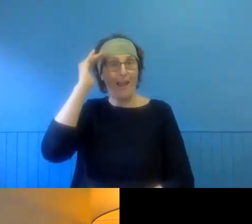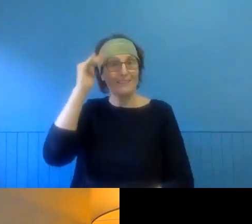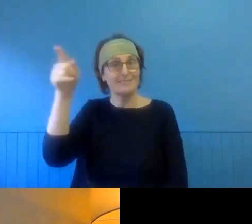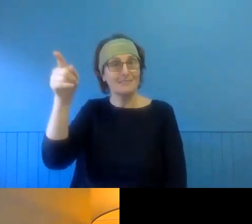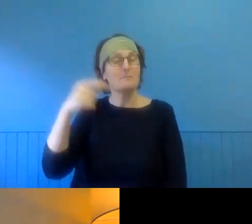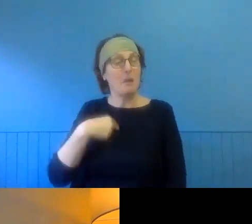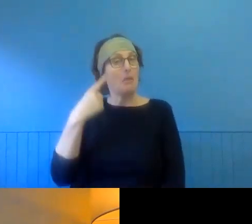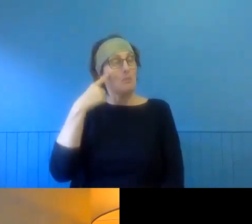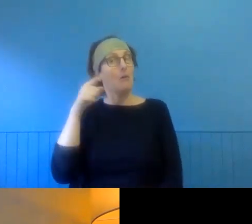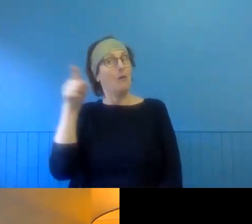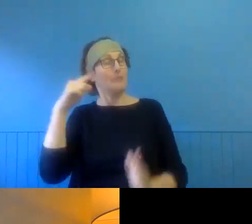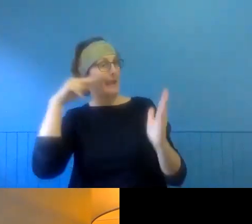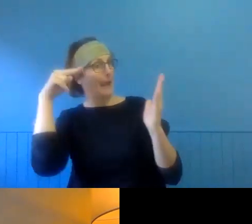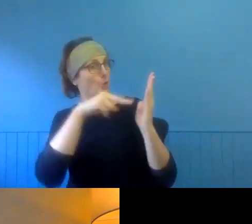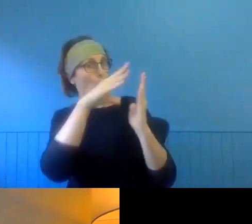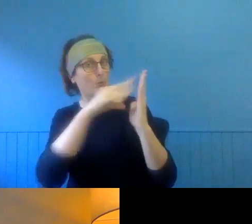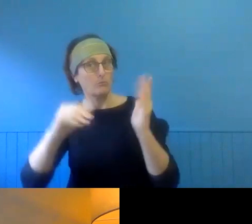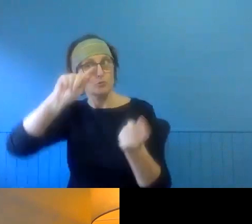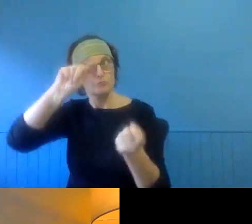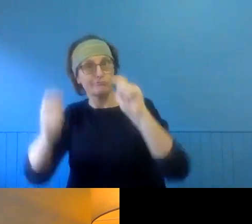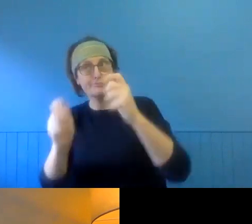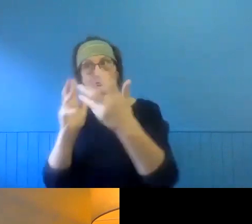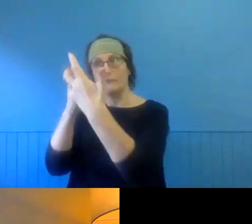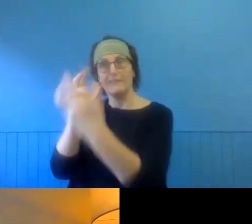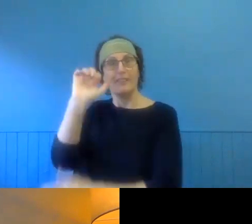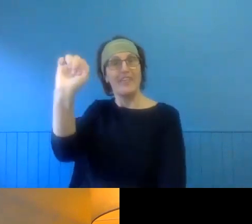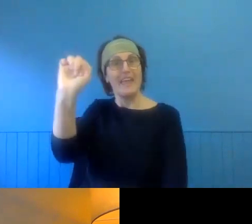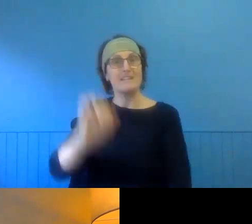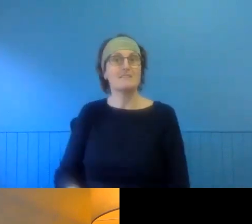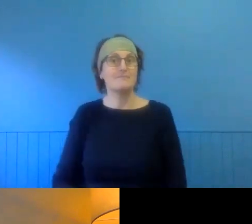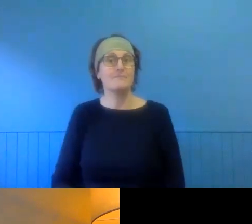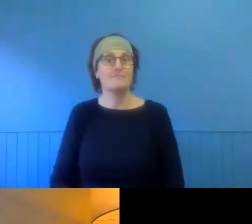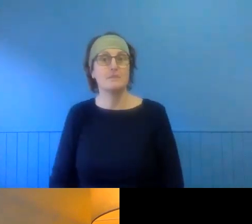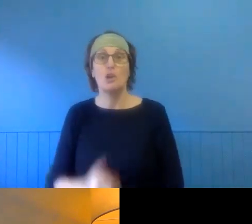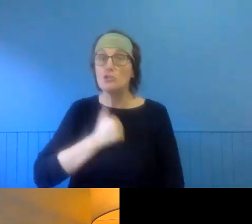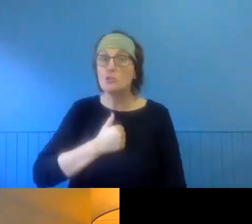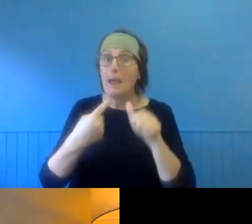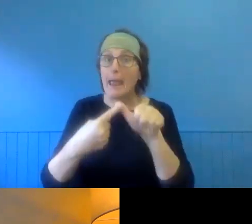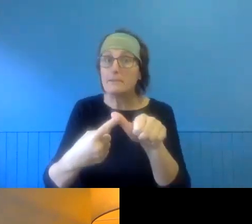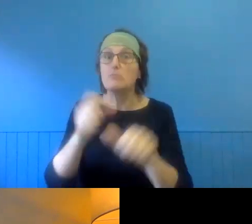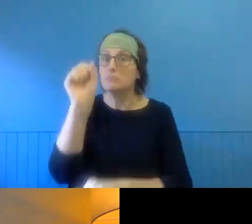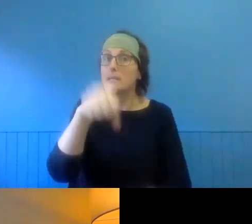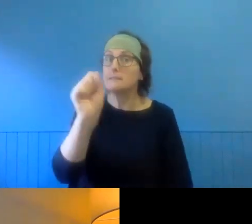model being flexible for that sort of thing. >> IAN COLLESS: Wonderful.